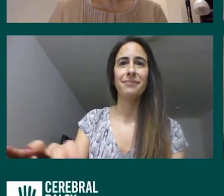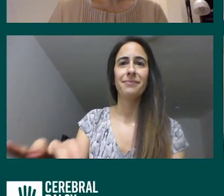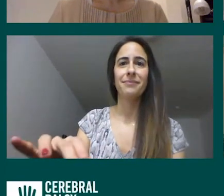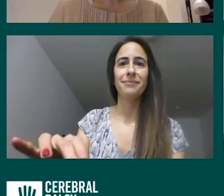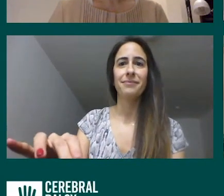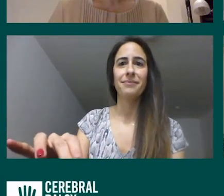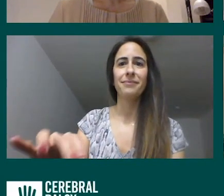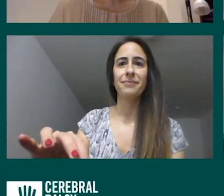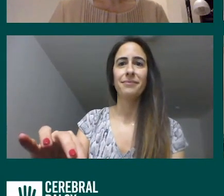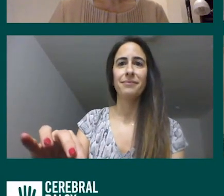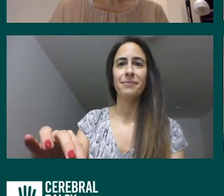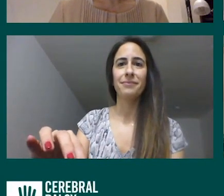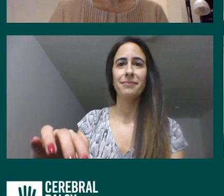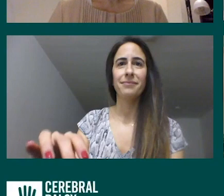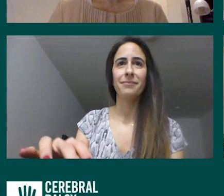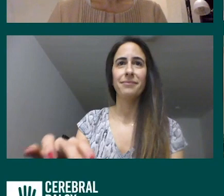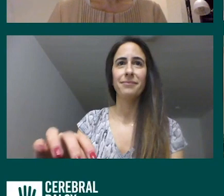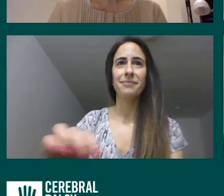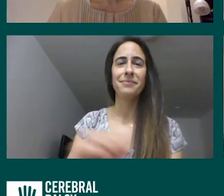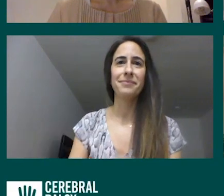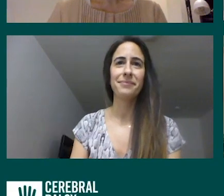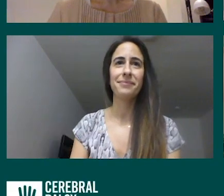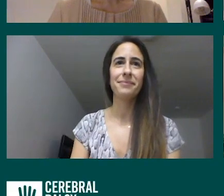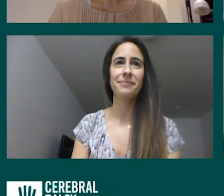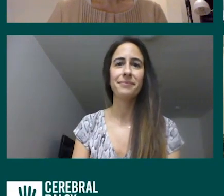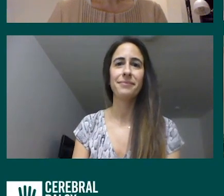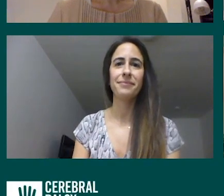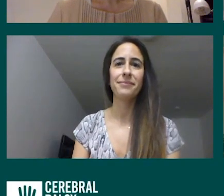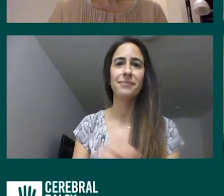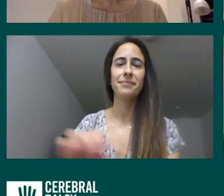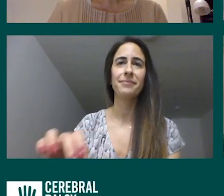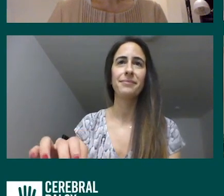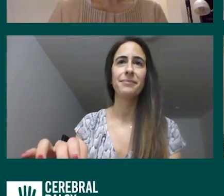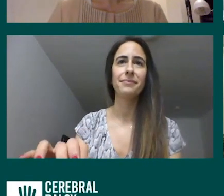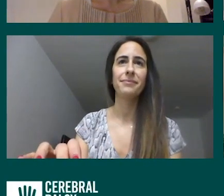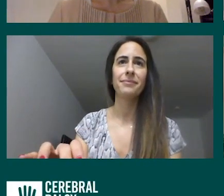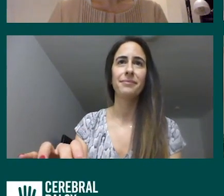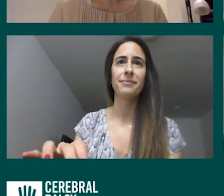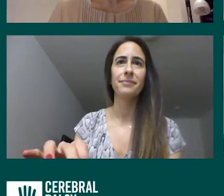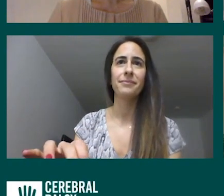we'll be making sure that the links are posted on this post as well as obviously call